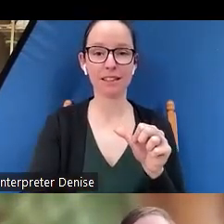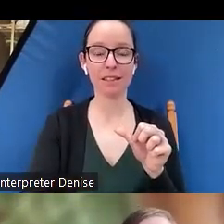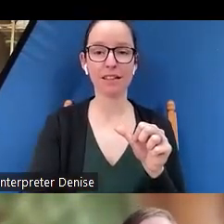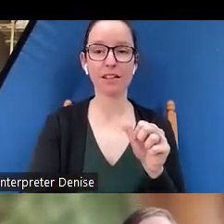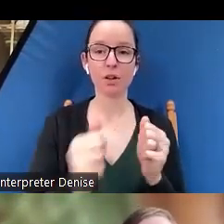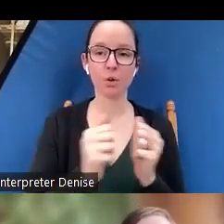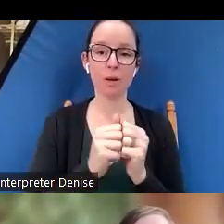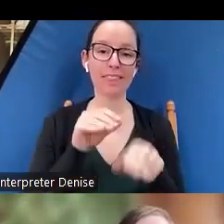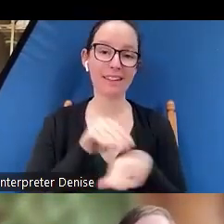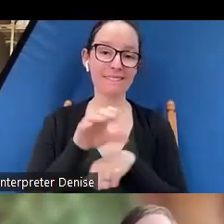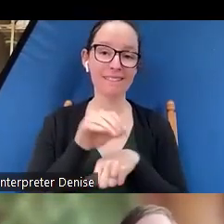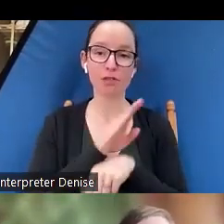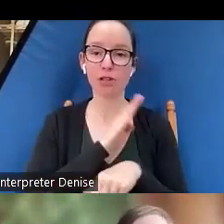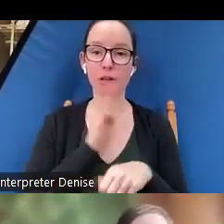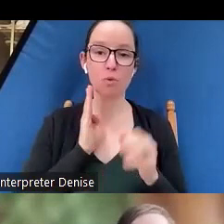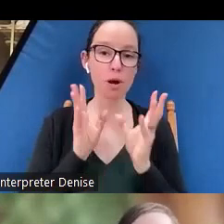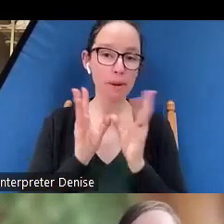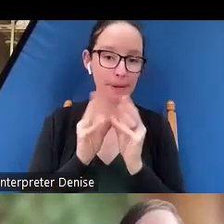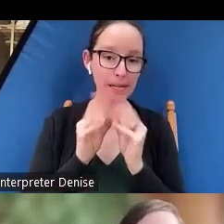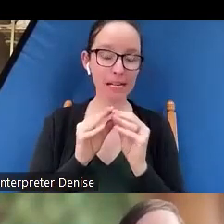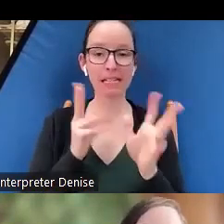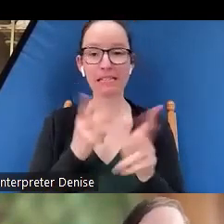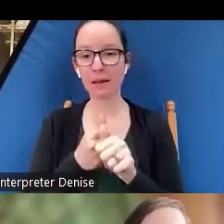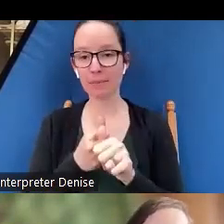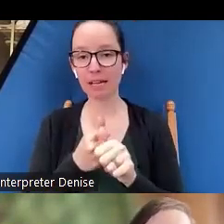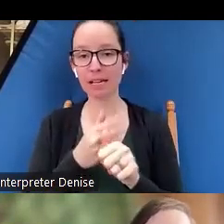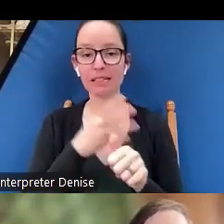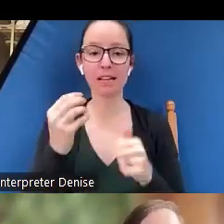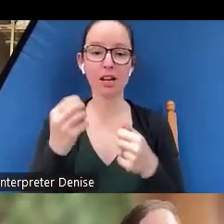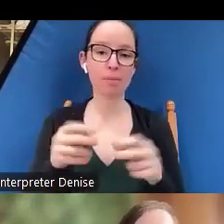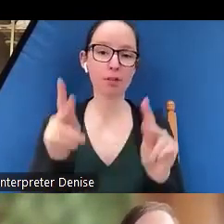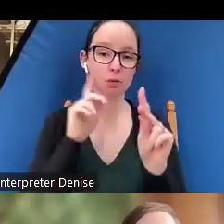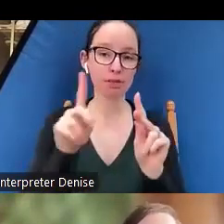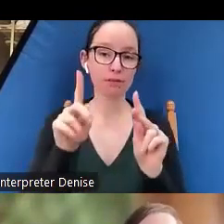updates and providing opportunities for input with